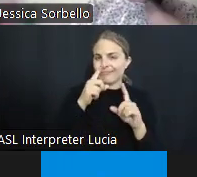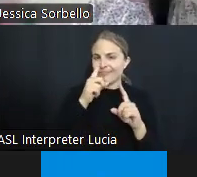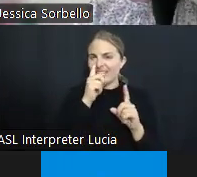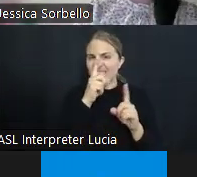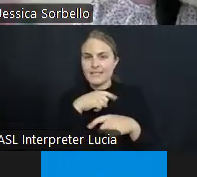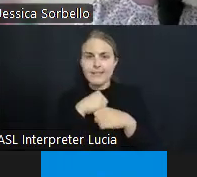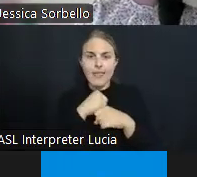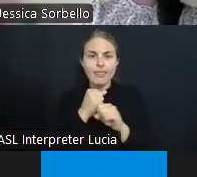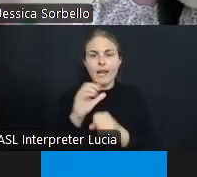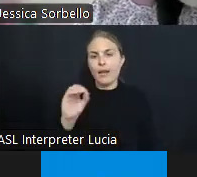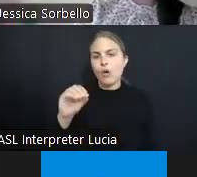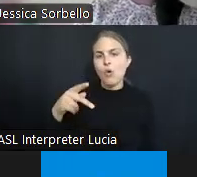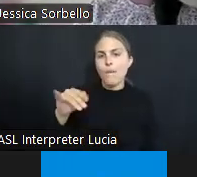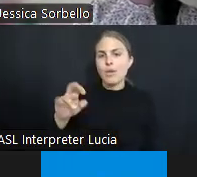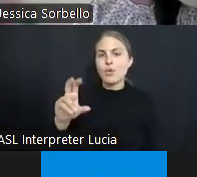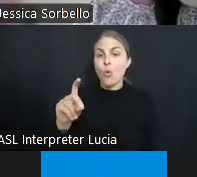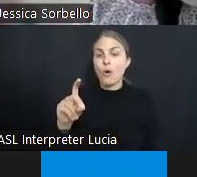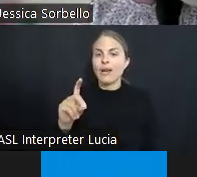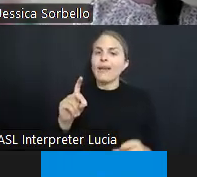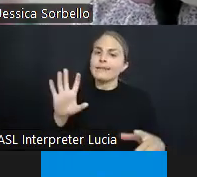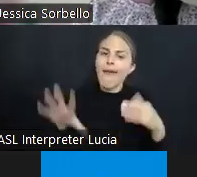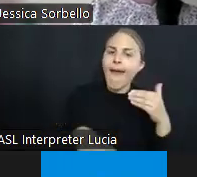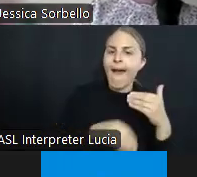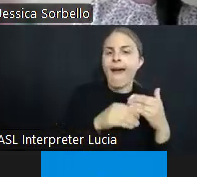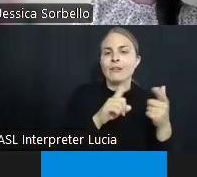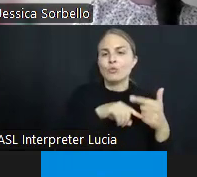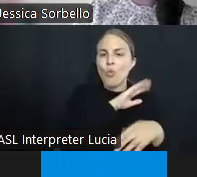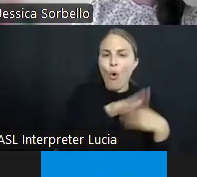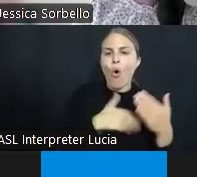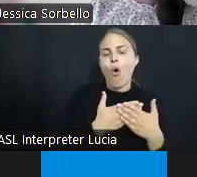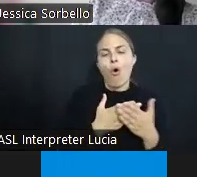substances. What is really important to recognize is when